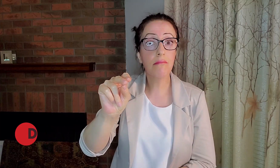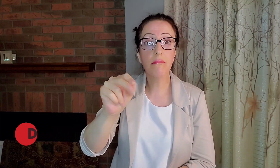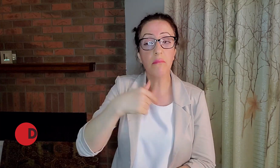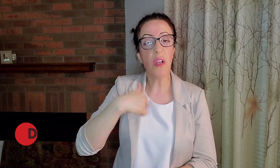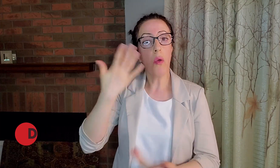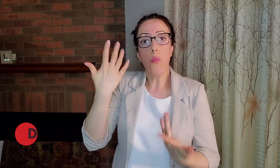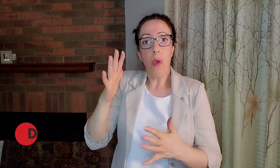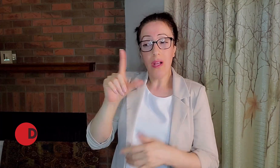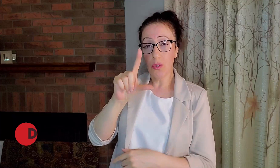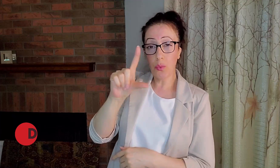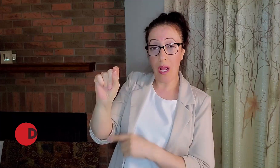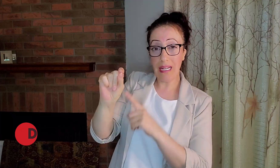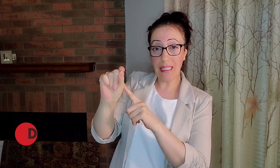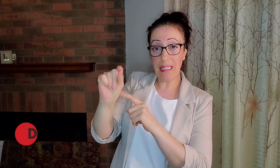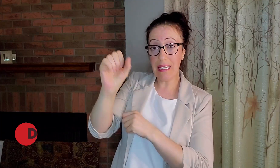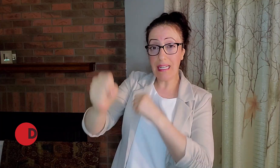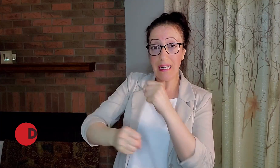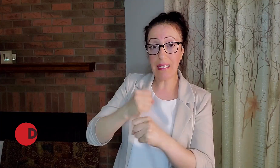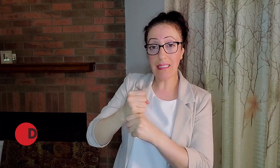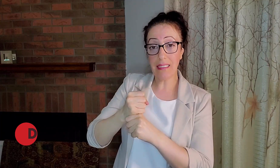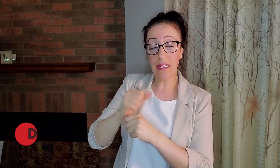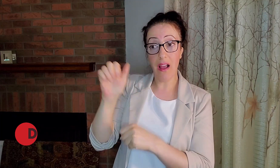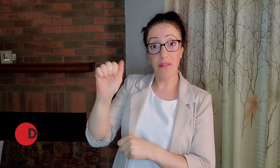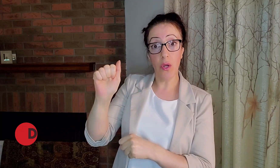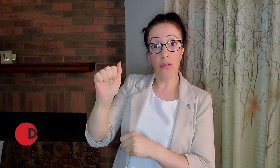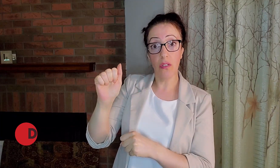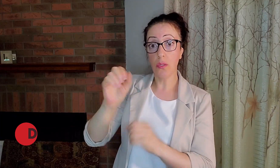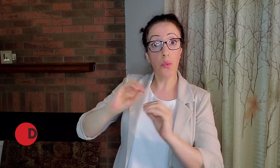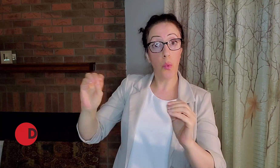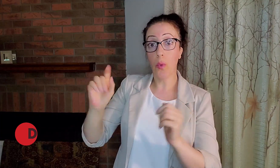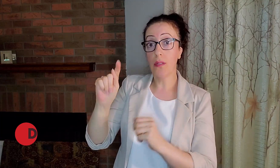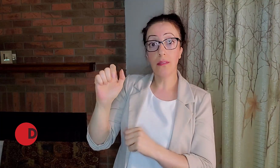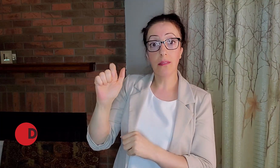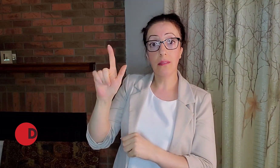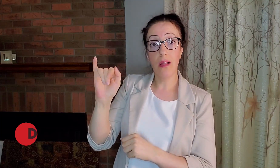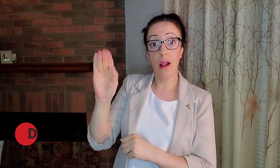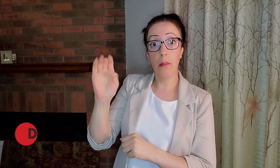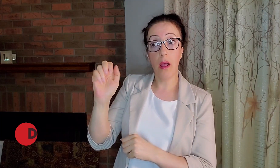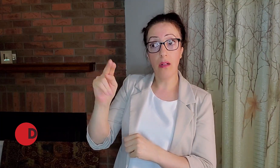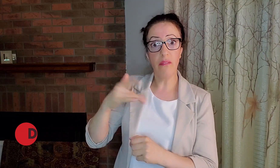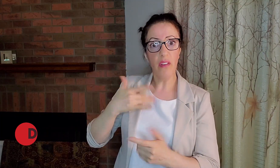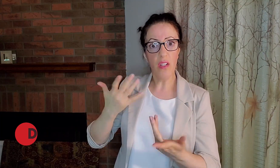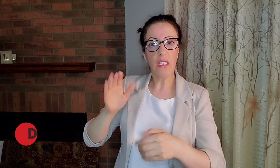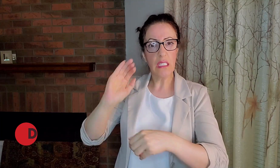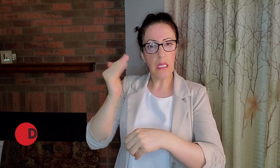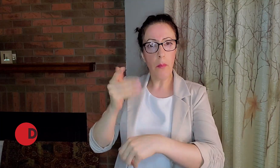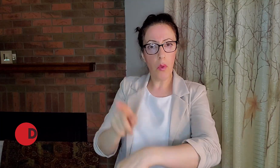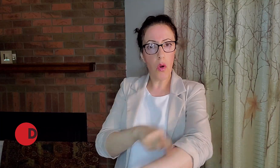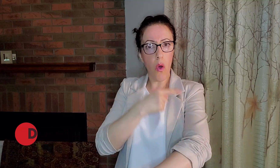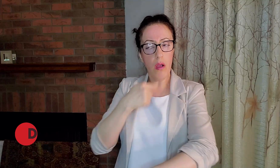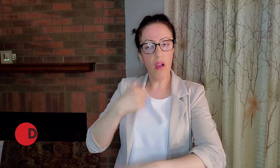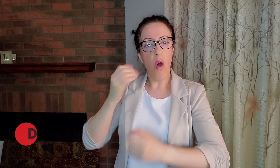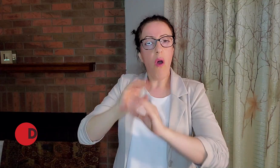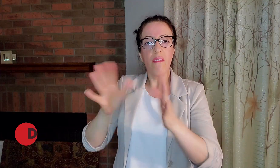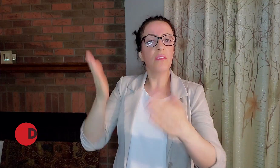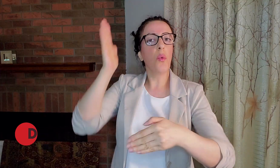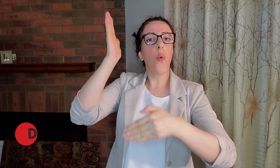In 20 years without the Taliban was long and it seemed to be over.